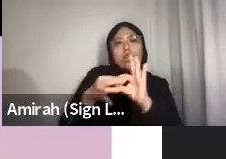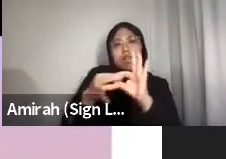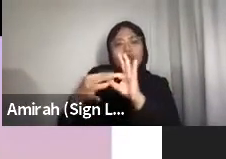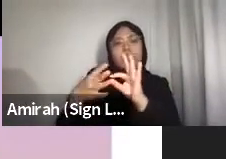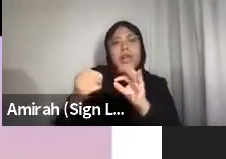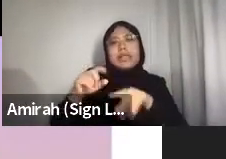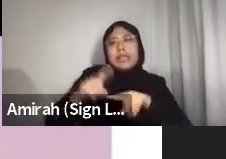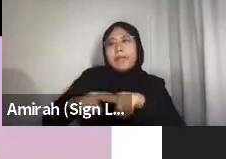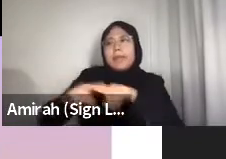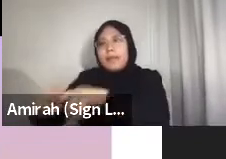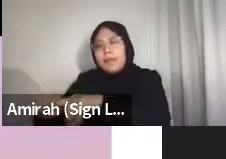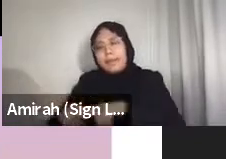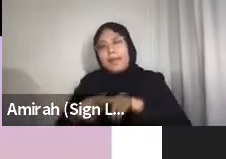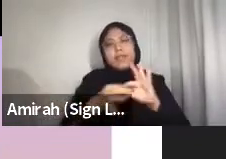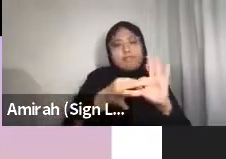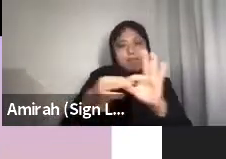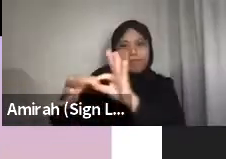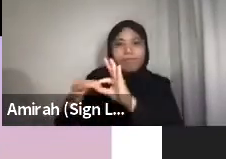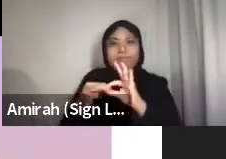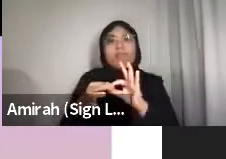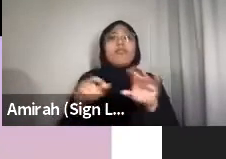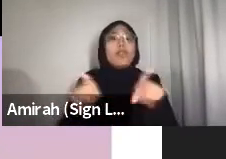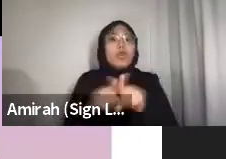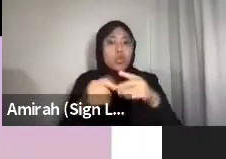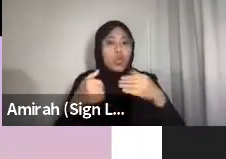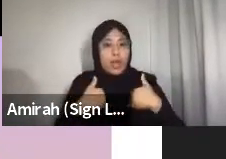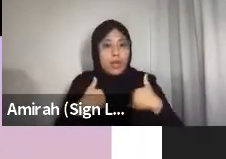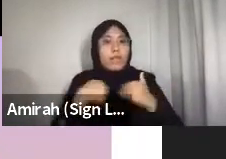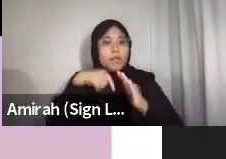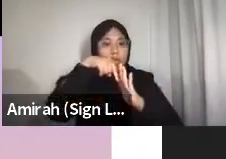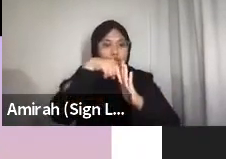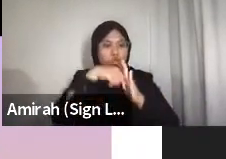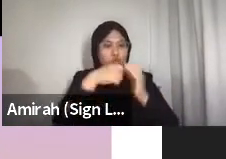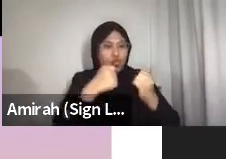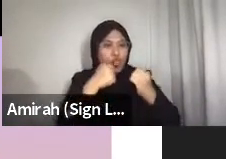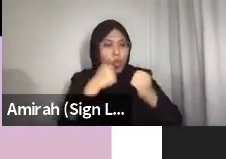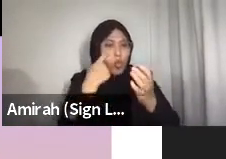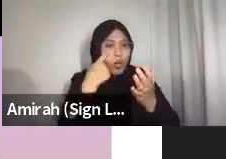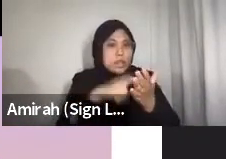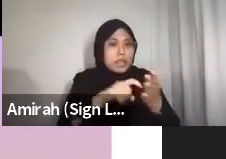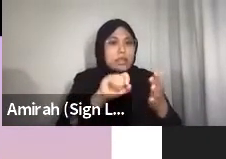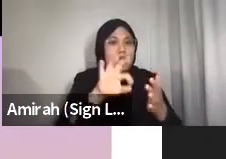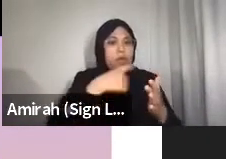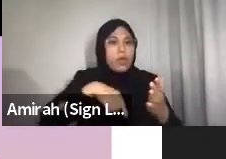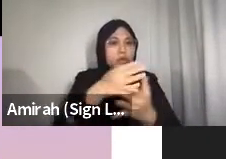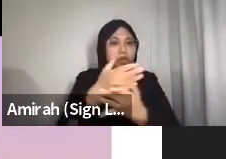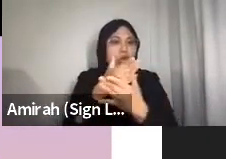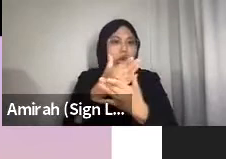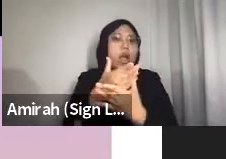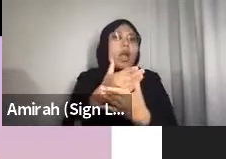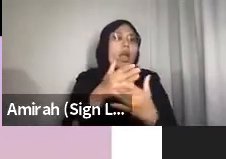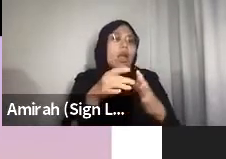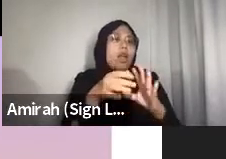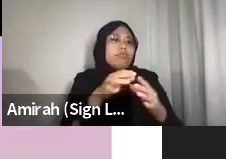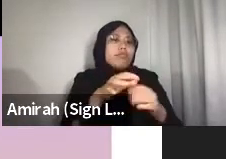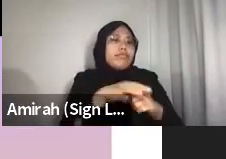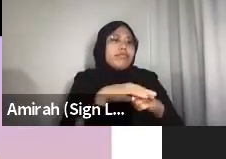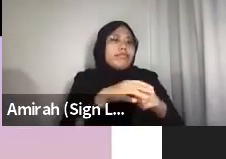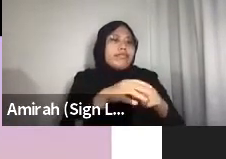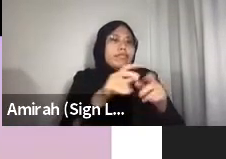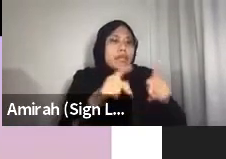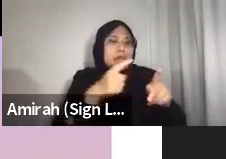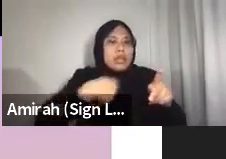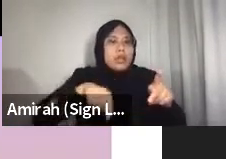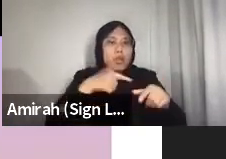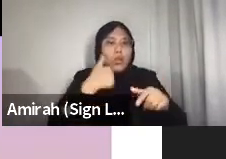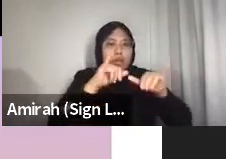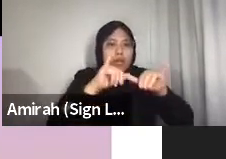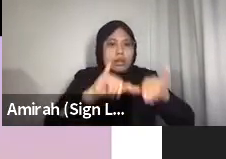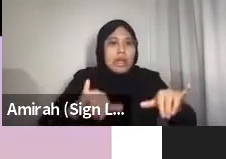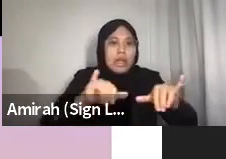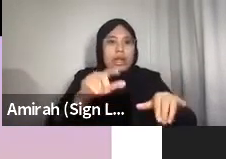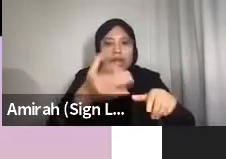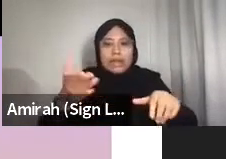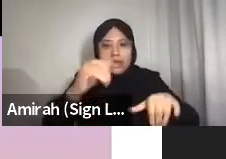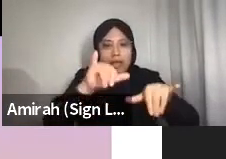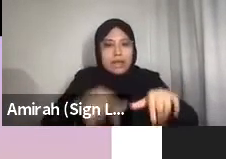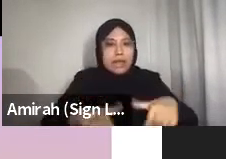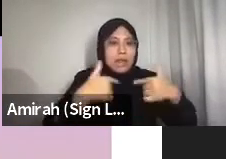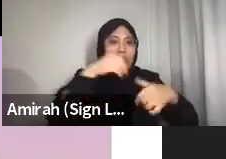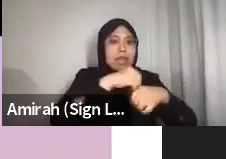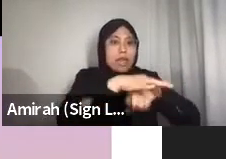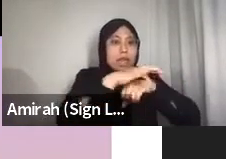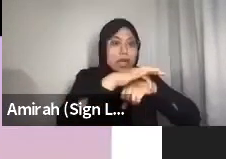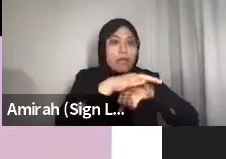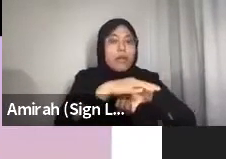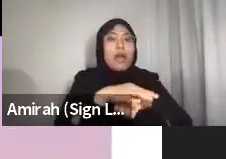There is also a deep recognition of our shared existence as earthlings, meaning as inhabitants of Earth, and that if we want to be cared for by our earth, we need to first care for our earth.